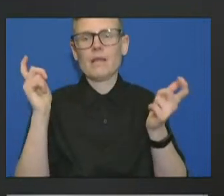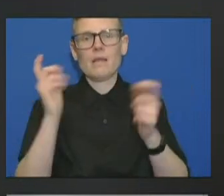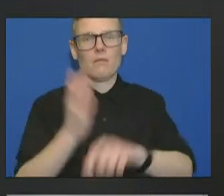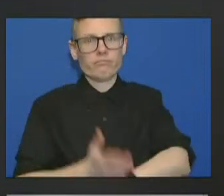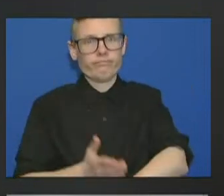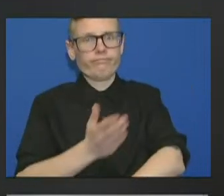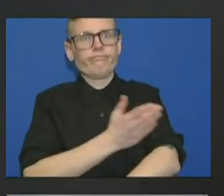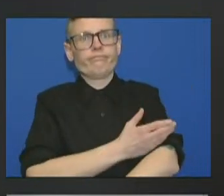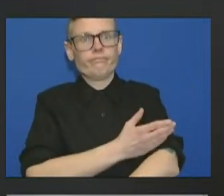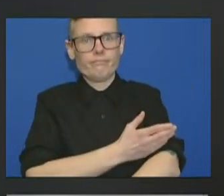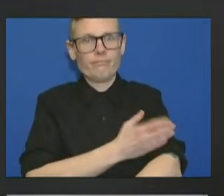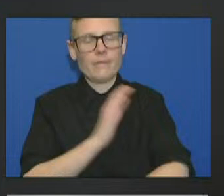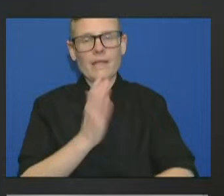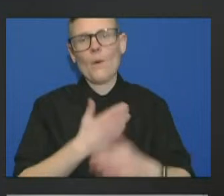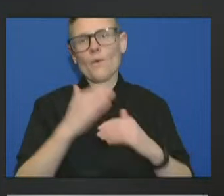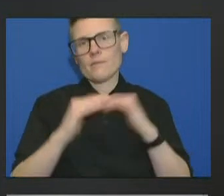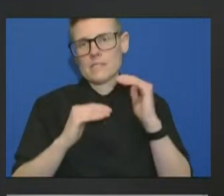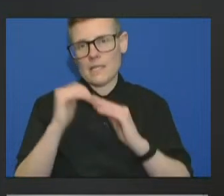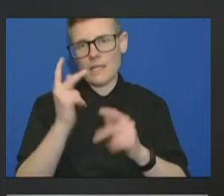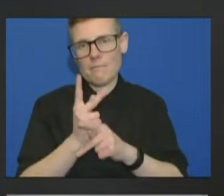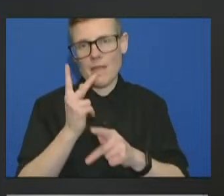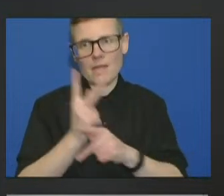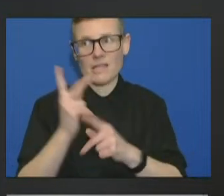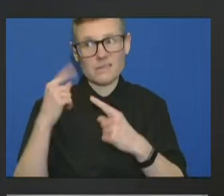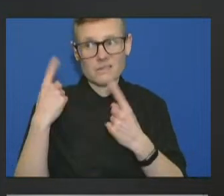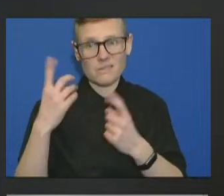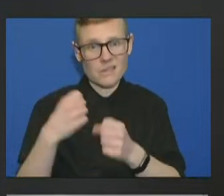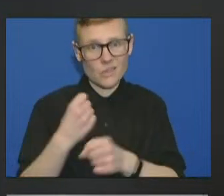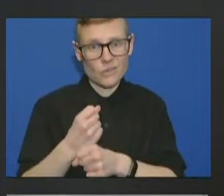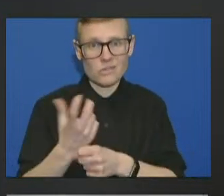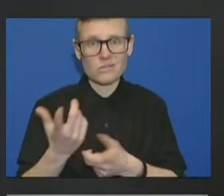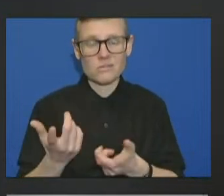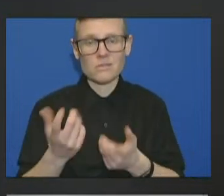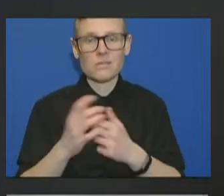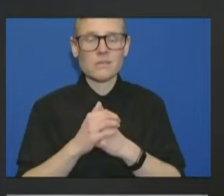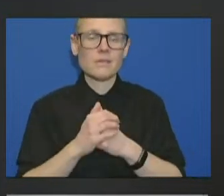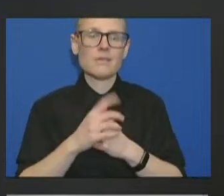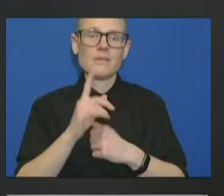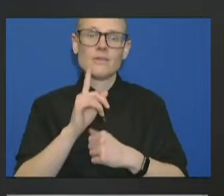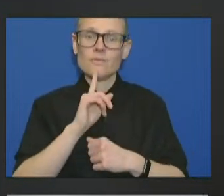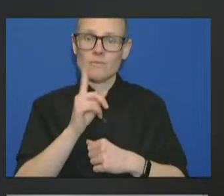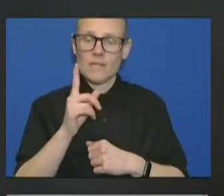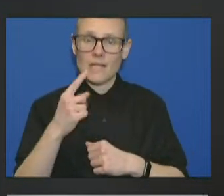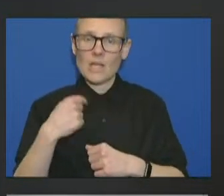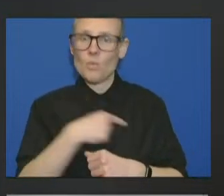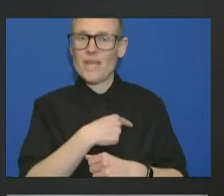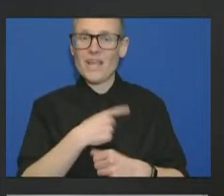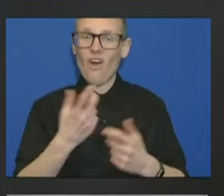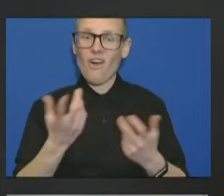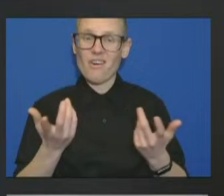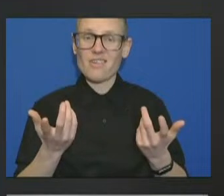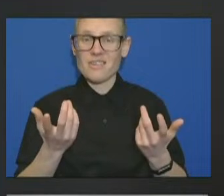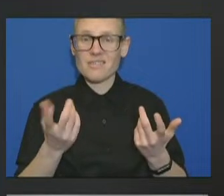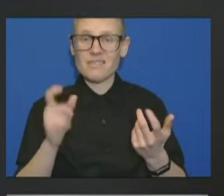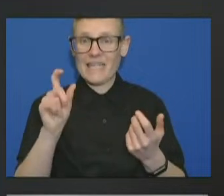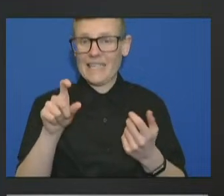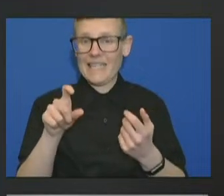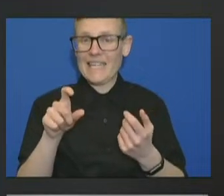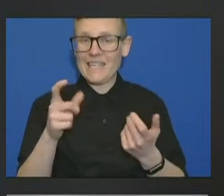sad reality is, is that we haven't made big advancements in facility maintenance over the